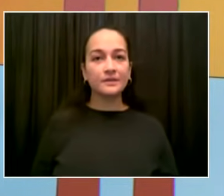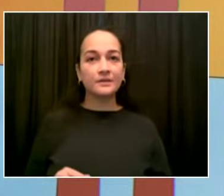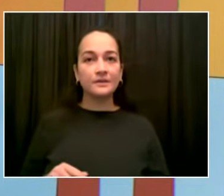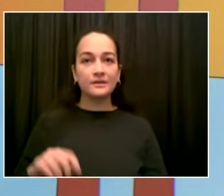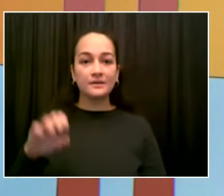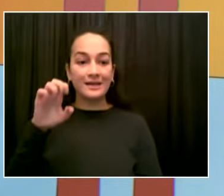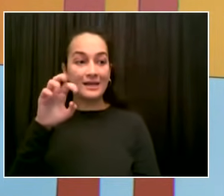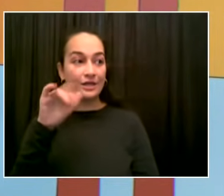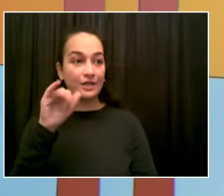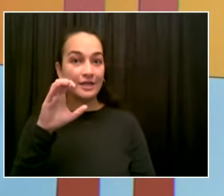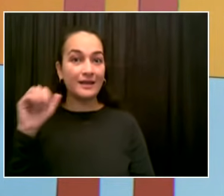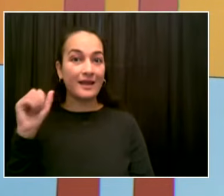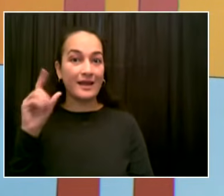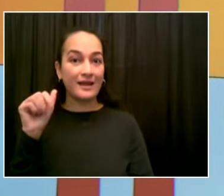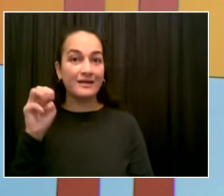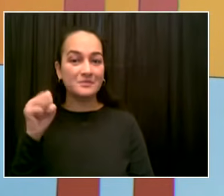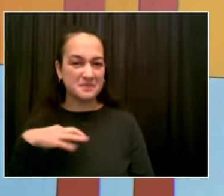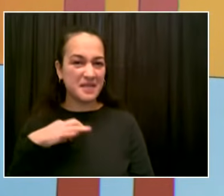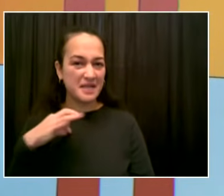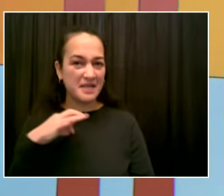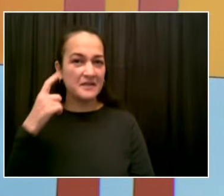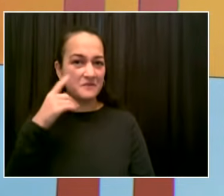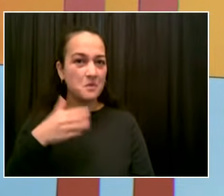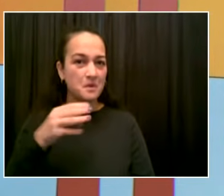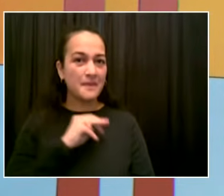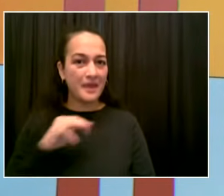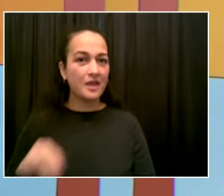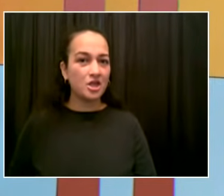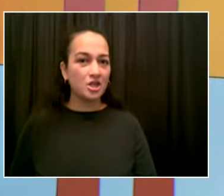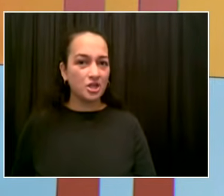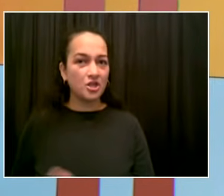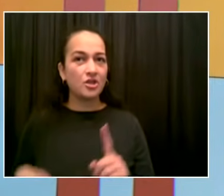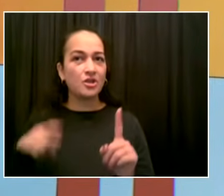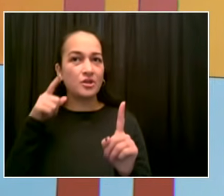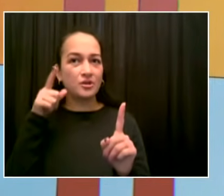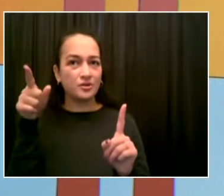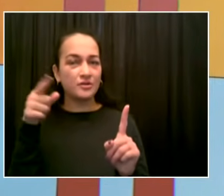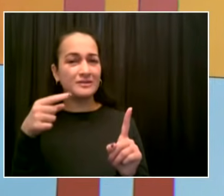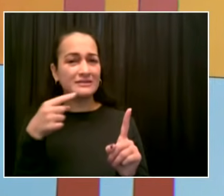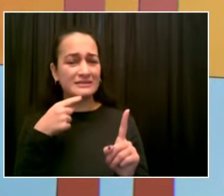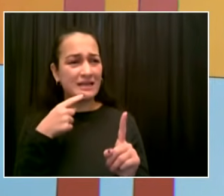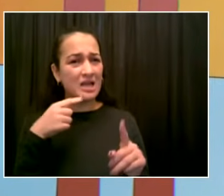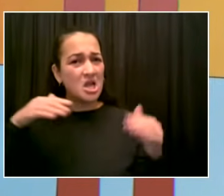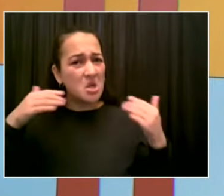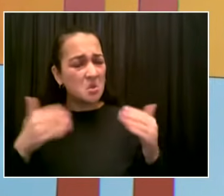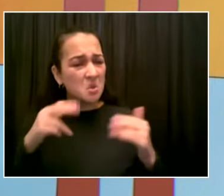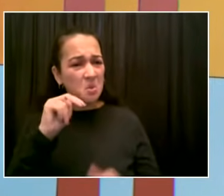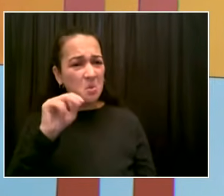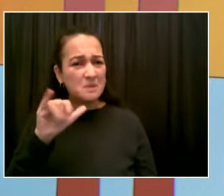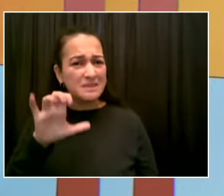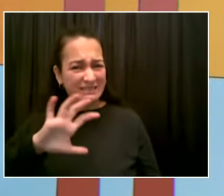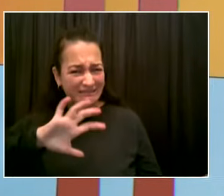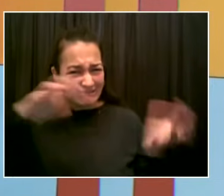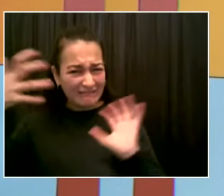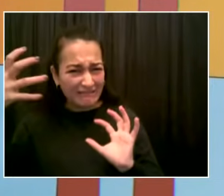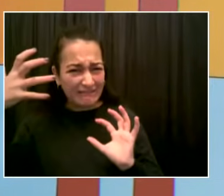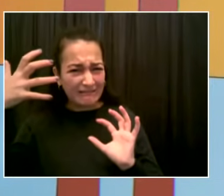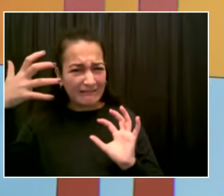ERIC ADAMS HAD REPEATEDLY RECENTLY USED THE LINE THE CITY IS OUT OF CONTROL. HE'S TALKING ABOUT PUBLIC SAFETY. HE LISTED SOME